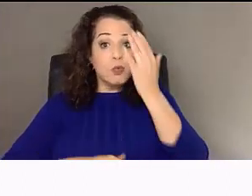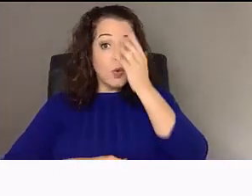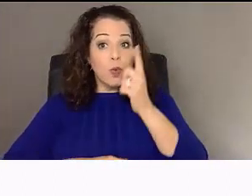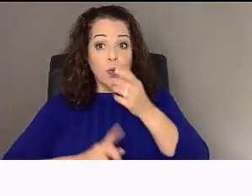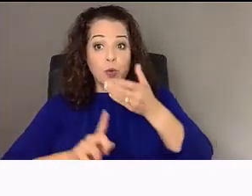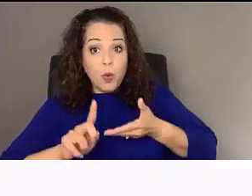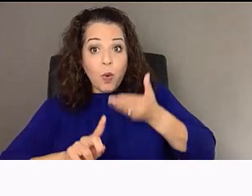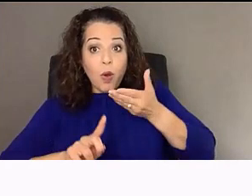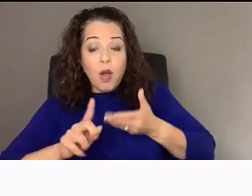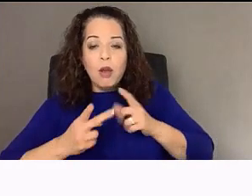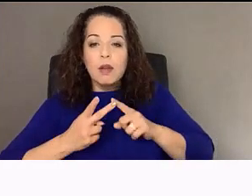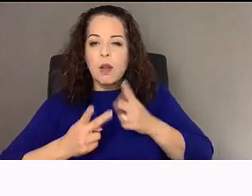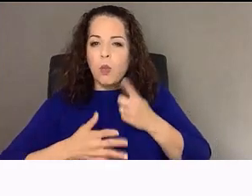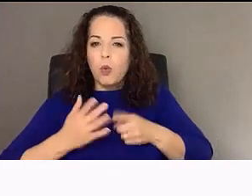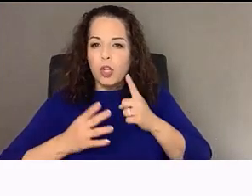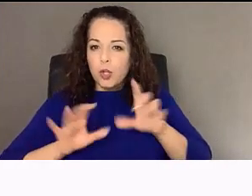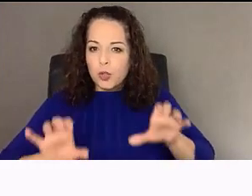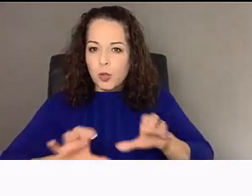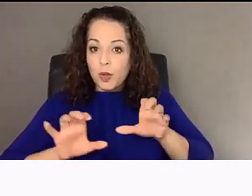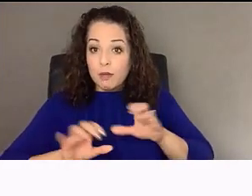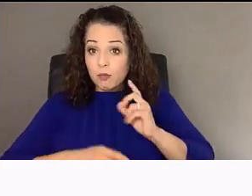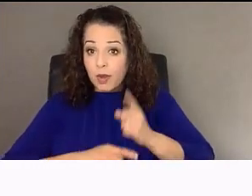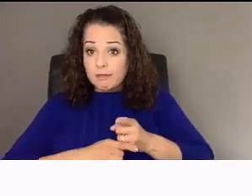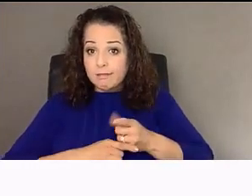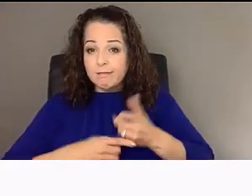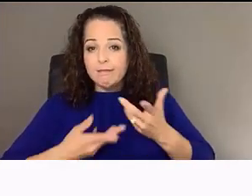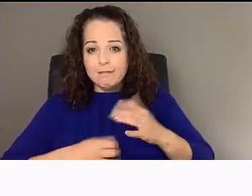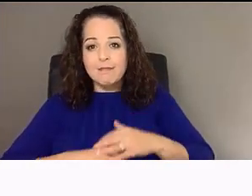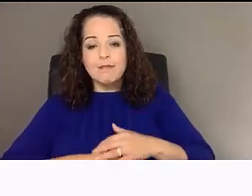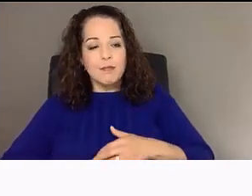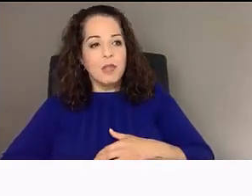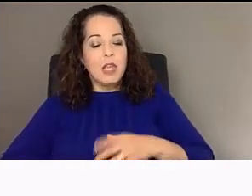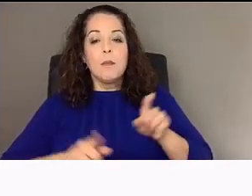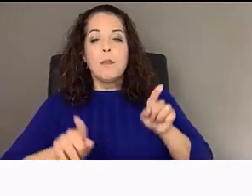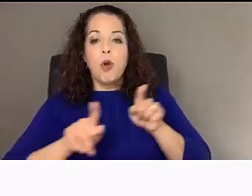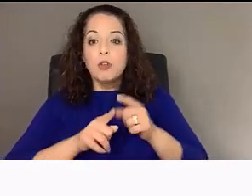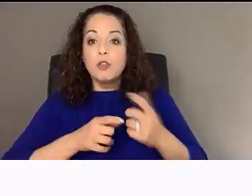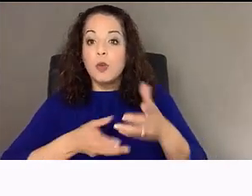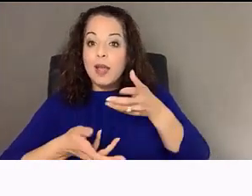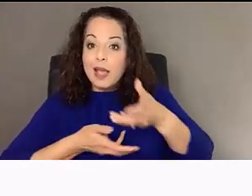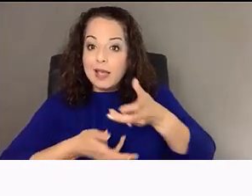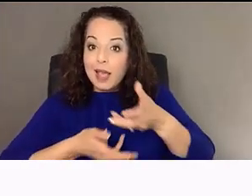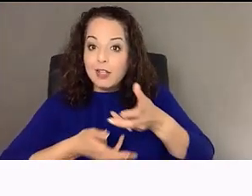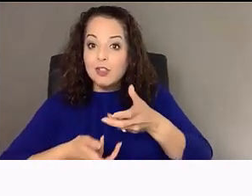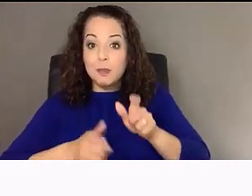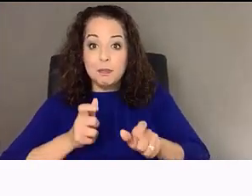and what you are doing. By also engaging people, you encourage